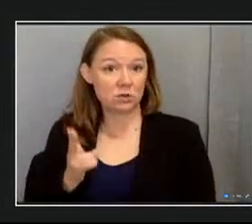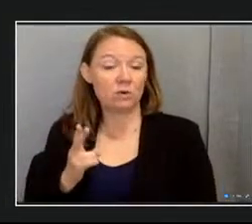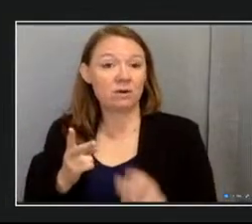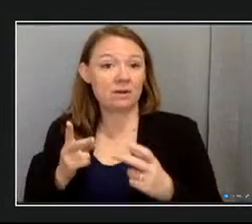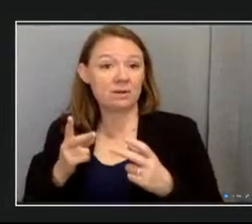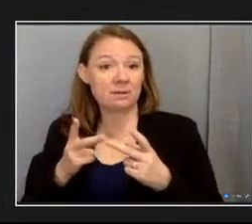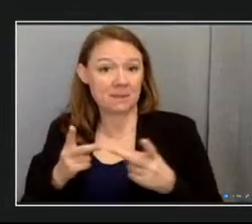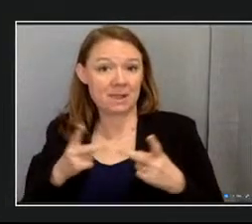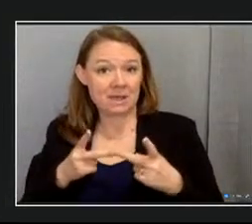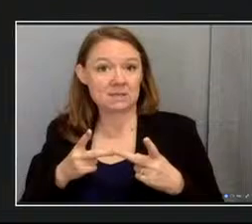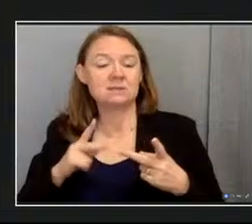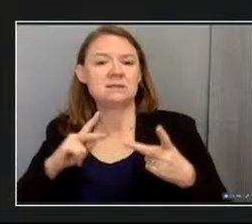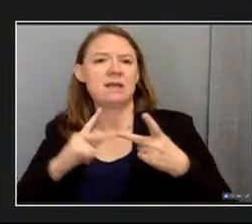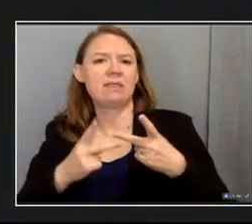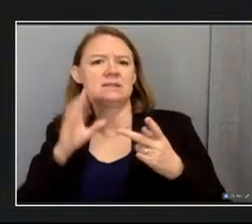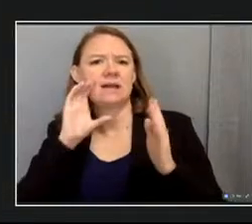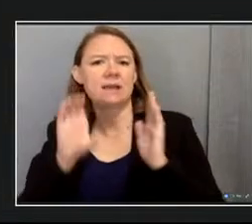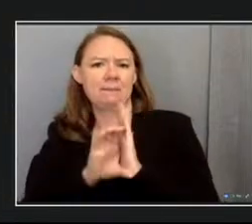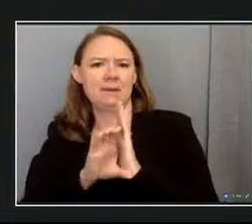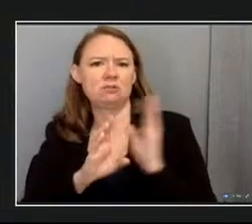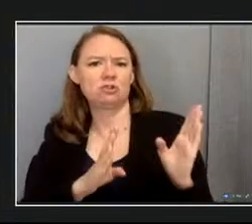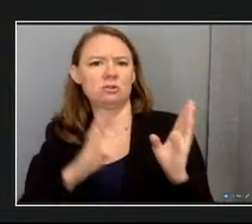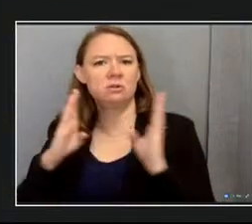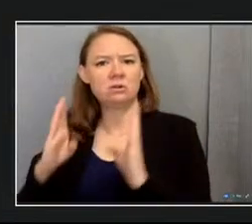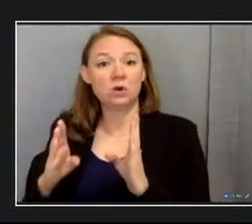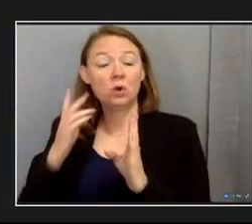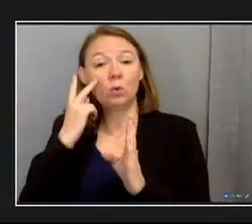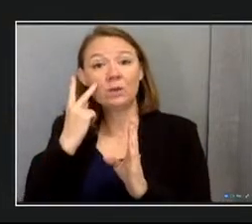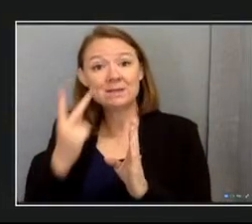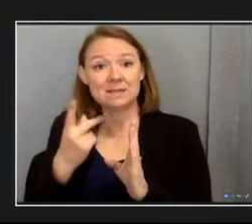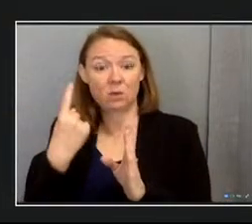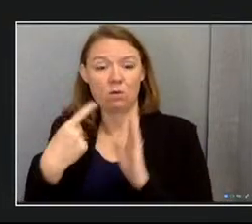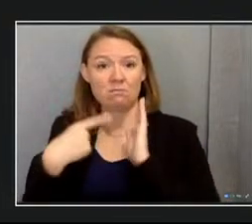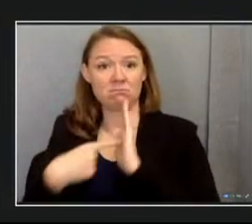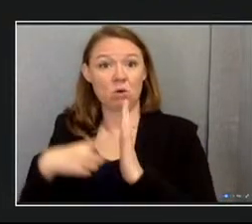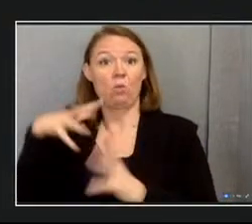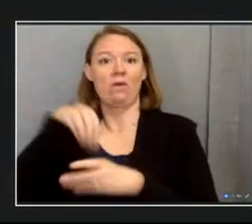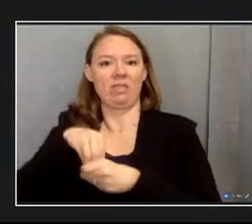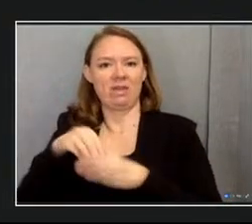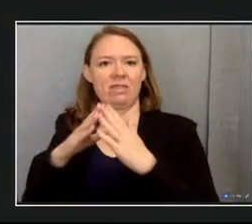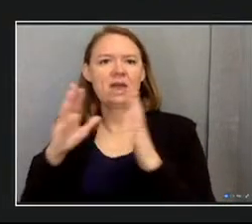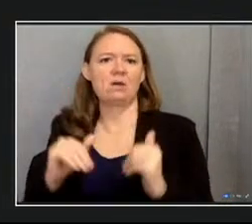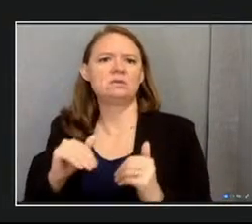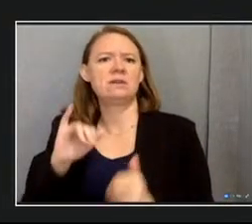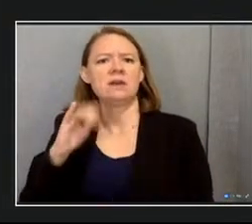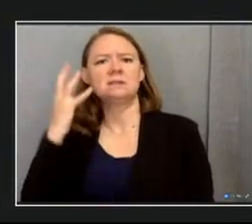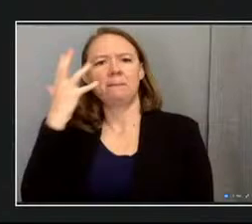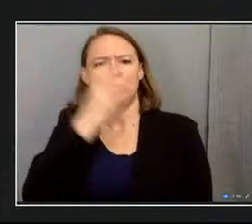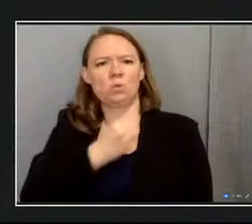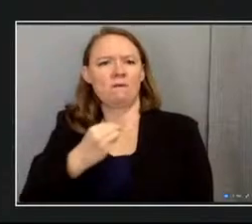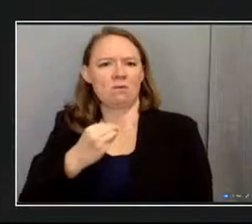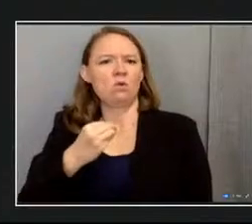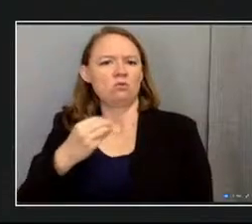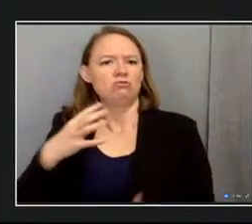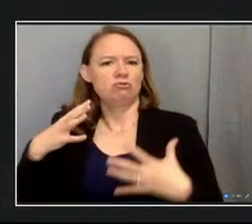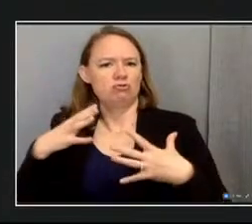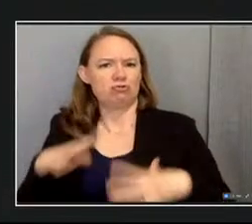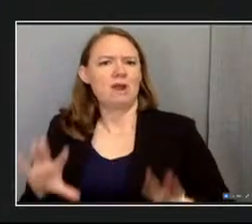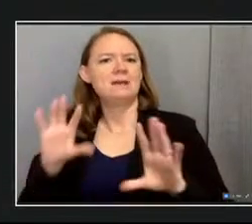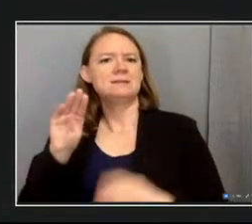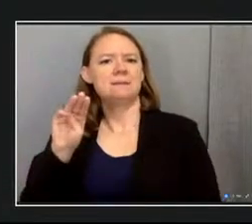see an exhibit in the house of a beautiful gown that Ms. Anderson wore in front of her portrait.